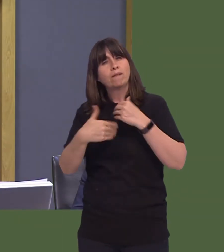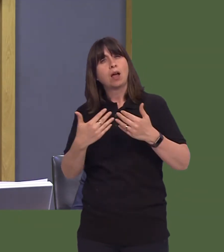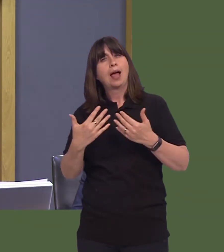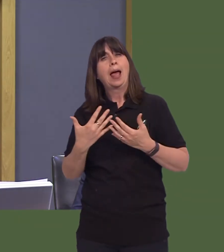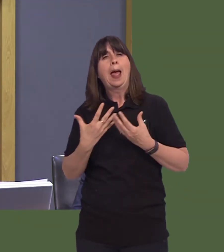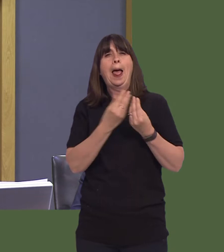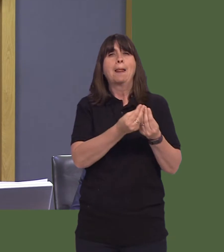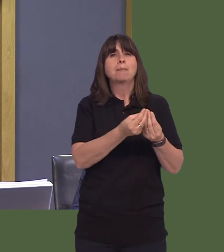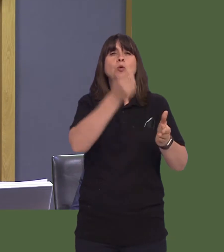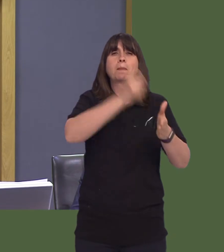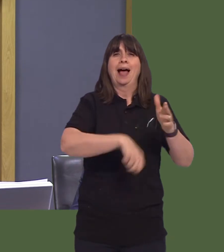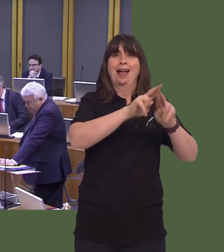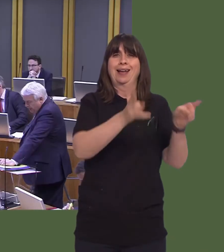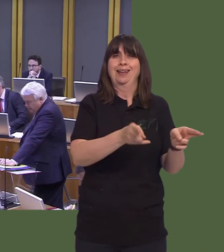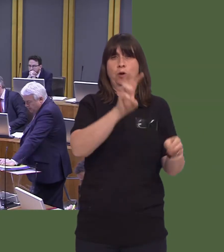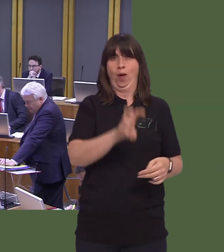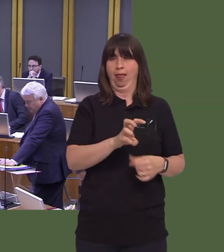OAQ52155 Carwyn Jones AM: Since its launch in 2014,